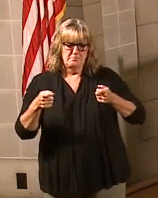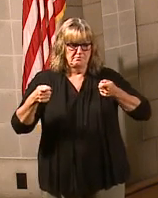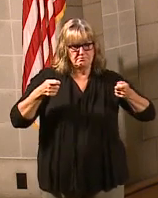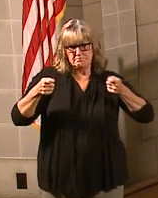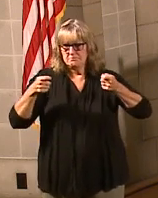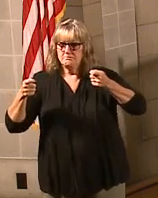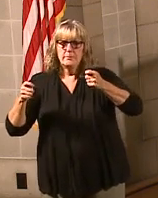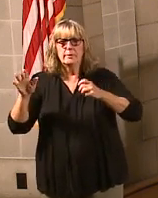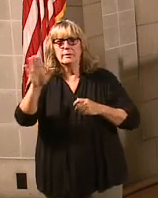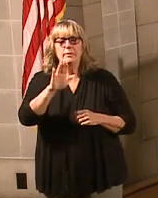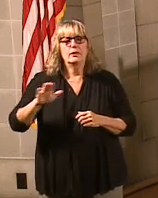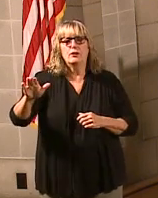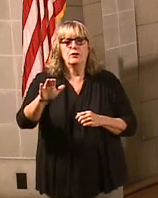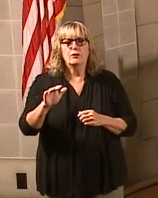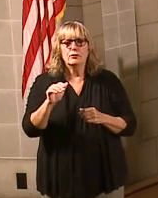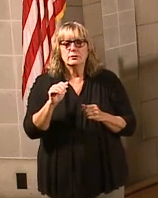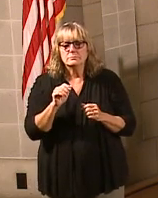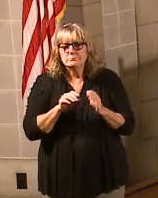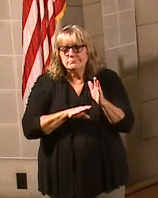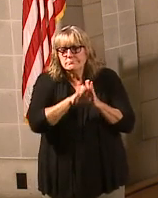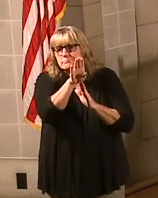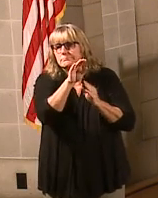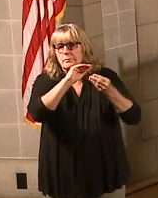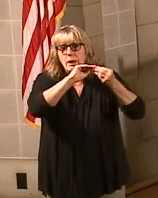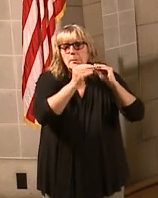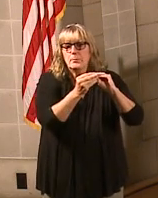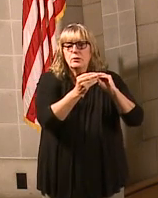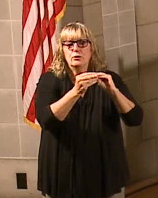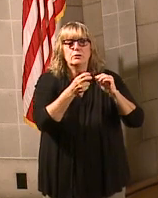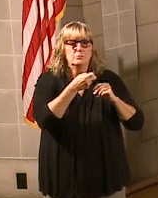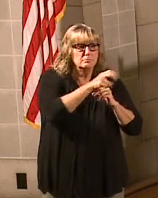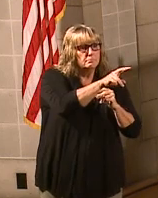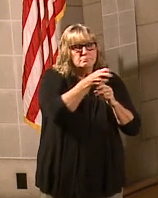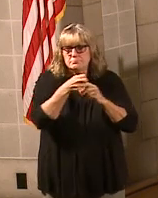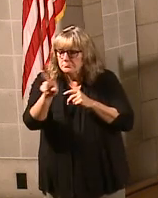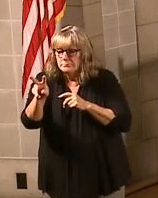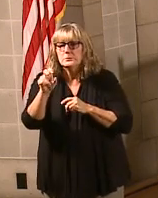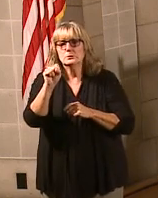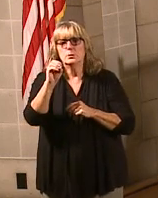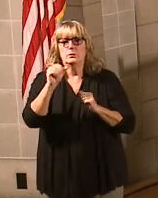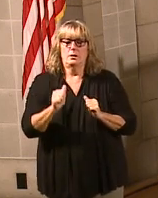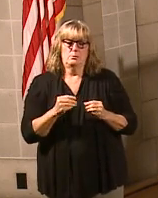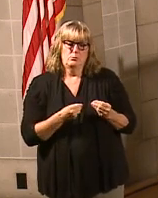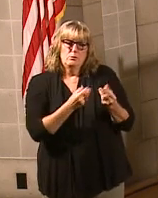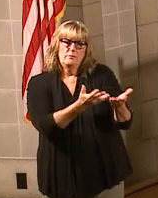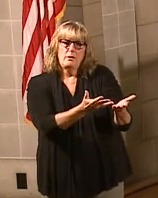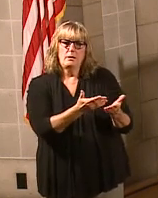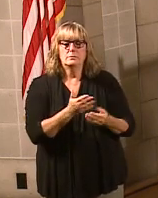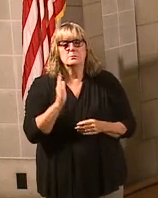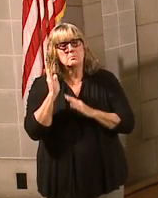TRANSFER CENTER TO BE ABLE TO MAKE SURE WE'RE MANAGING THOSE